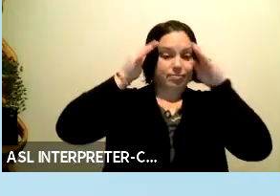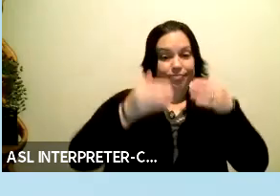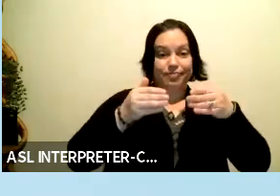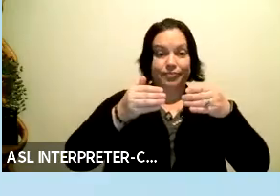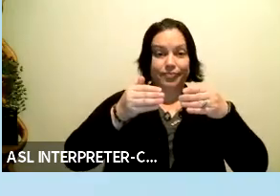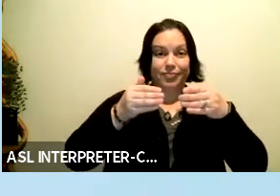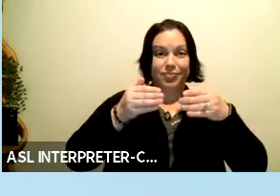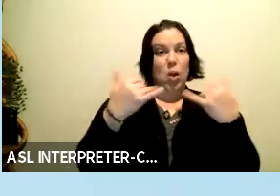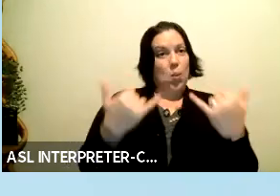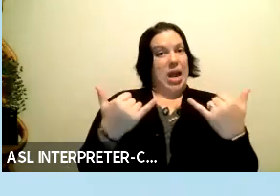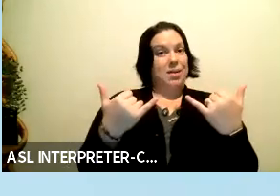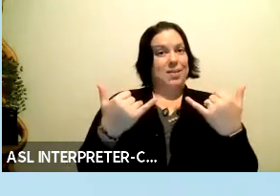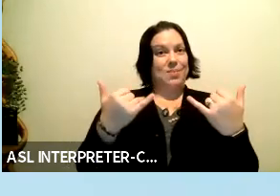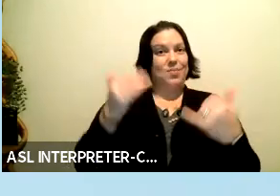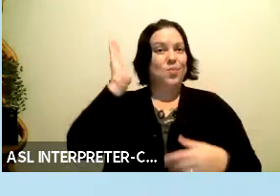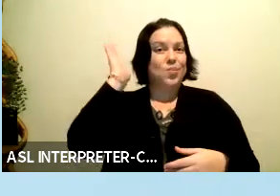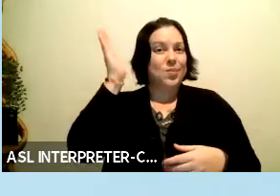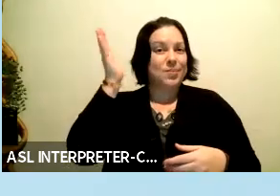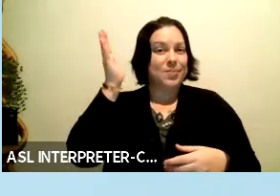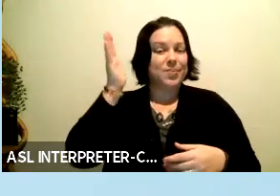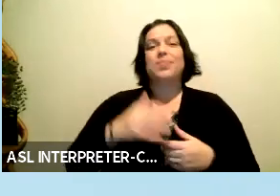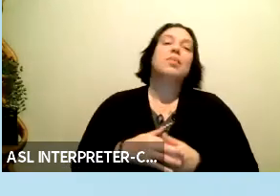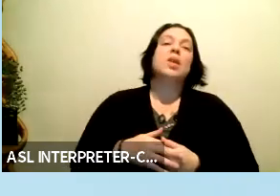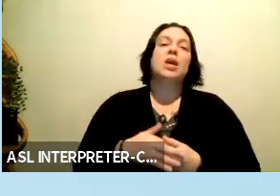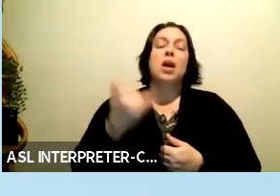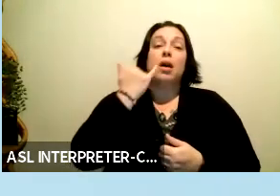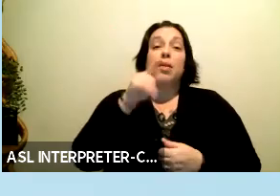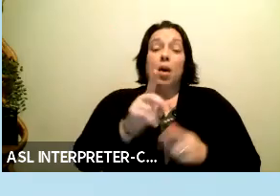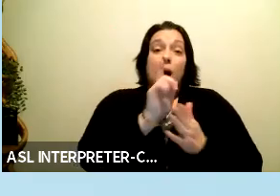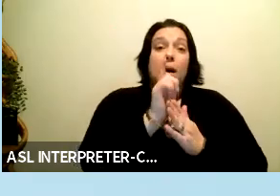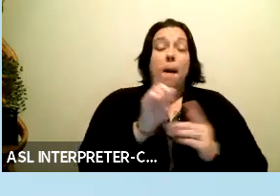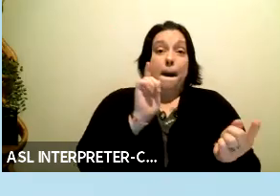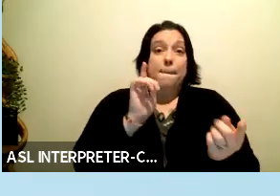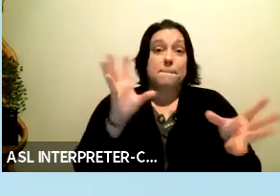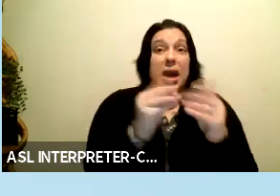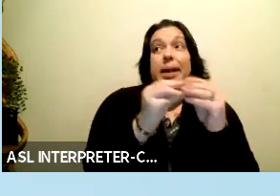like this presentation. If you go meeting to meeting to meeting, as I know a lot of us do,